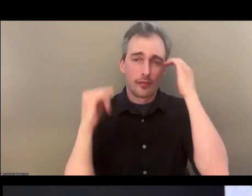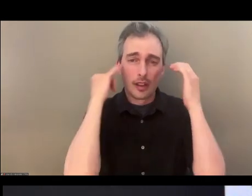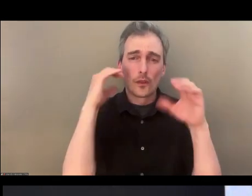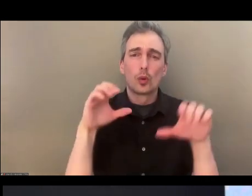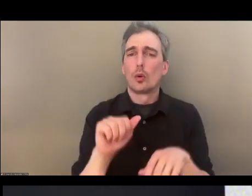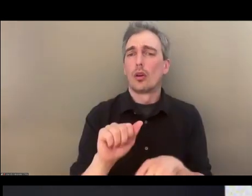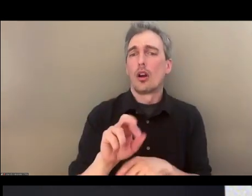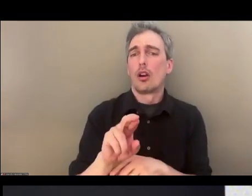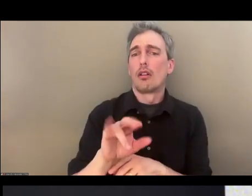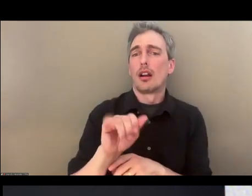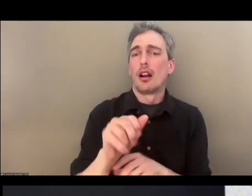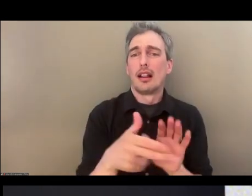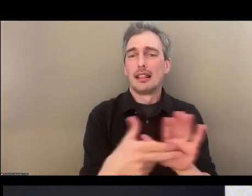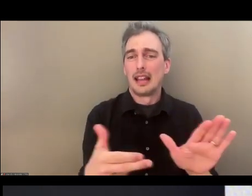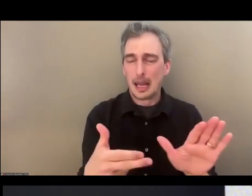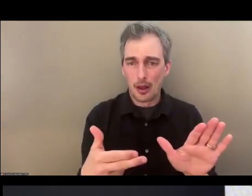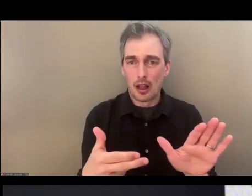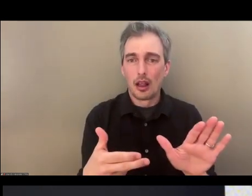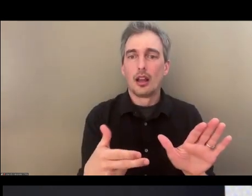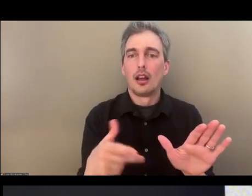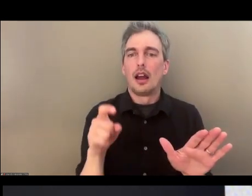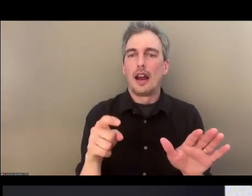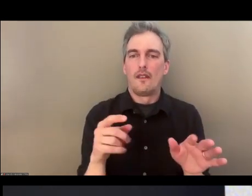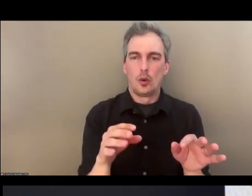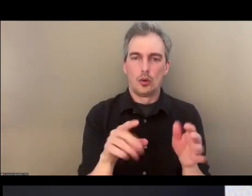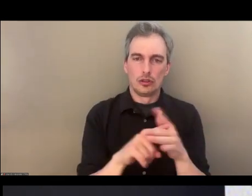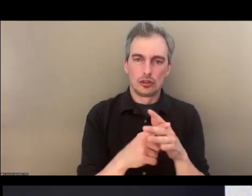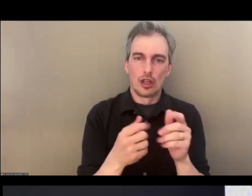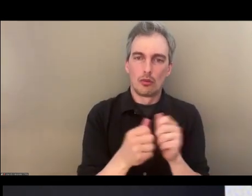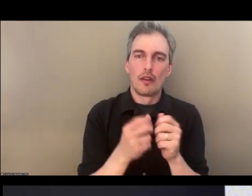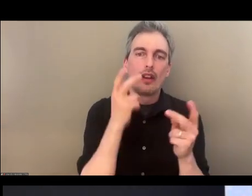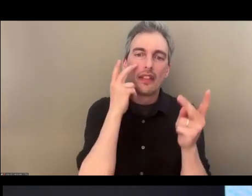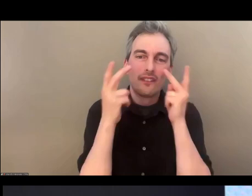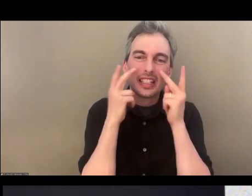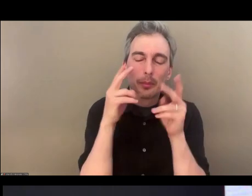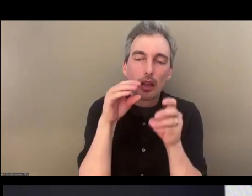Read more about what? Free trial of what? That's rule two.